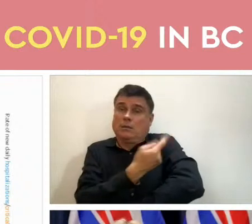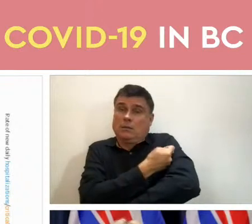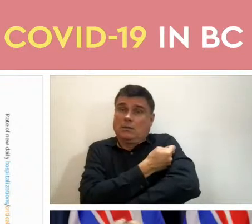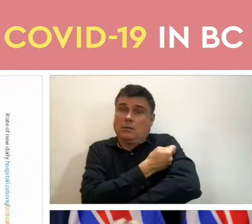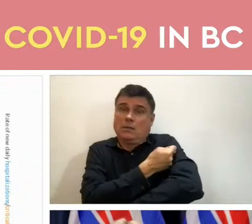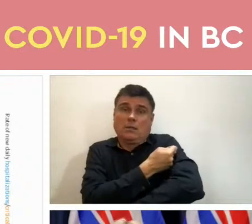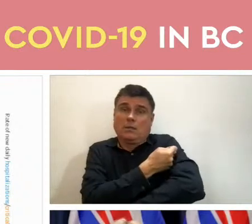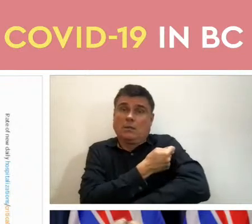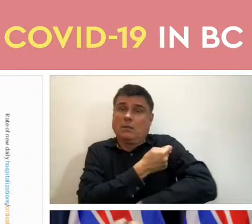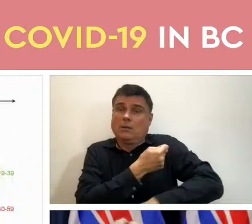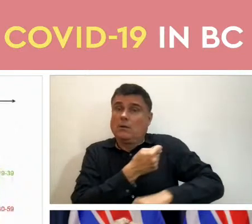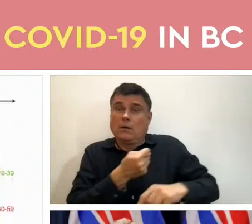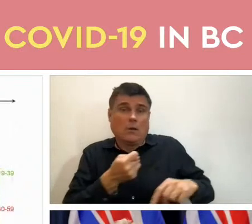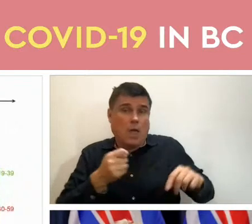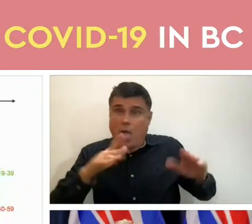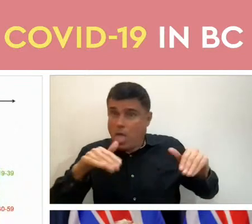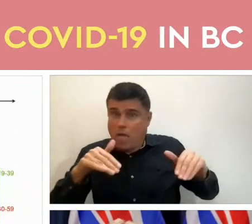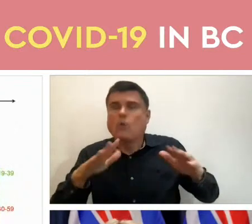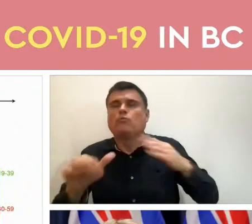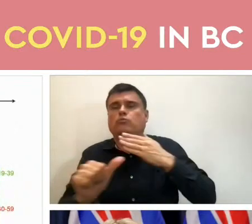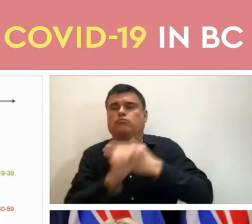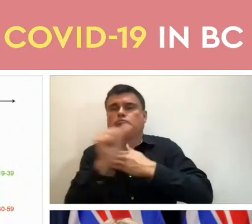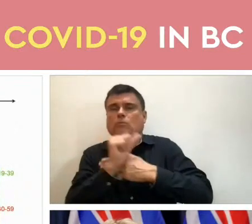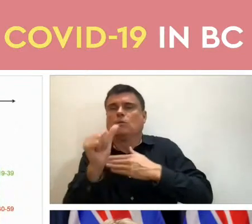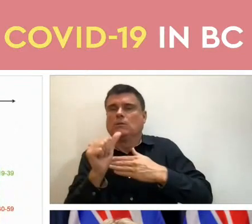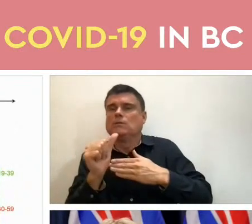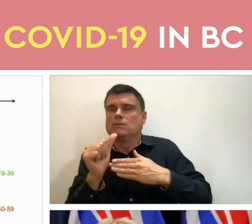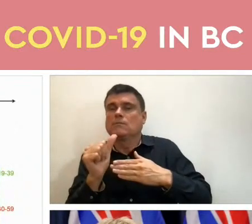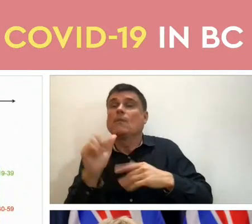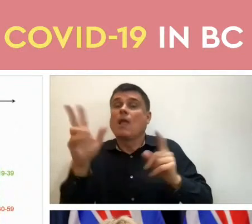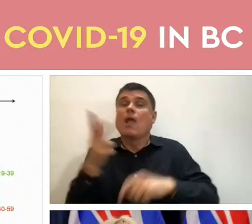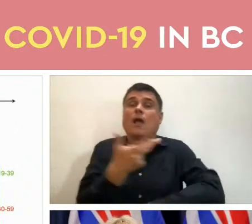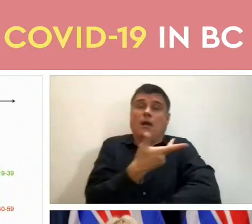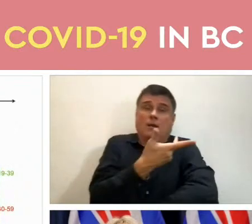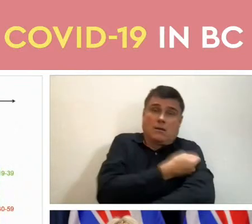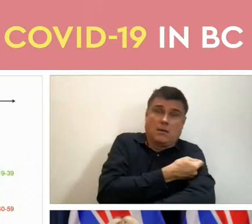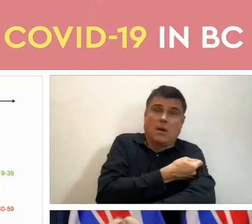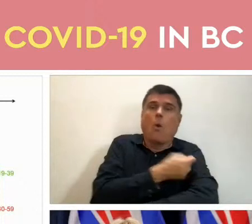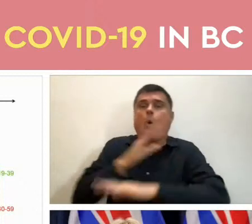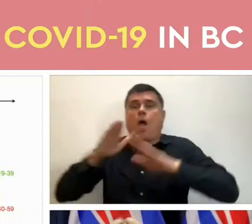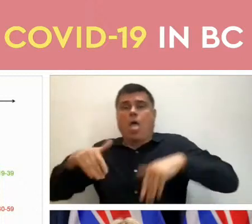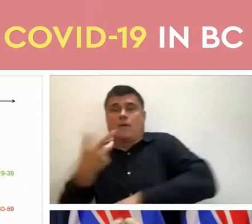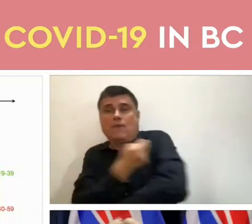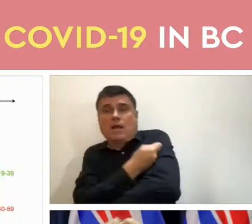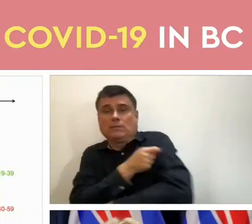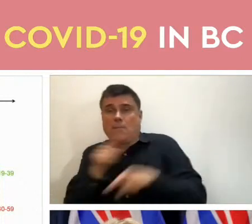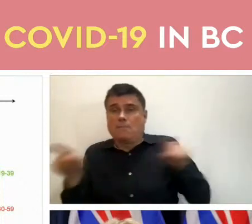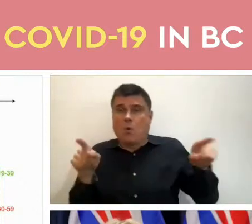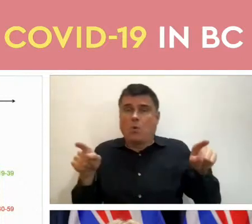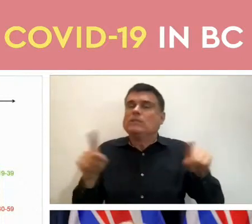unvaccinated cases. As well, I look at the age groups where we are seeing